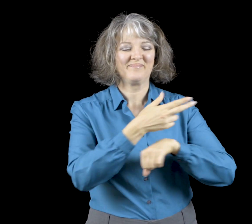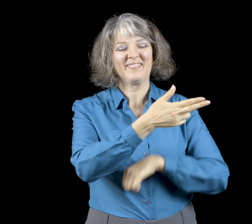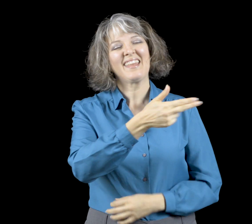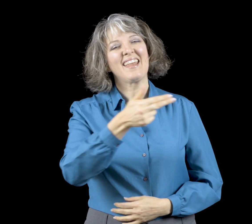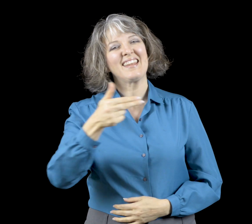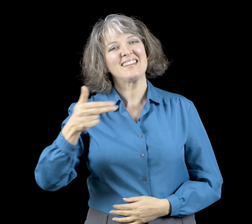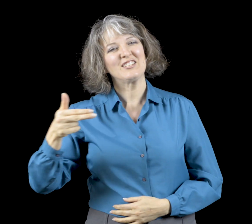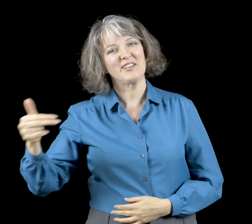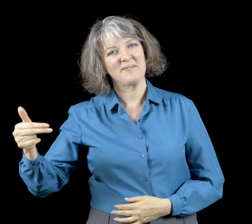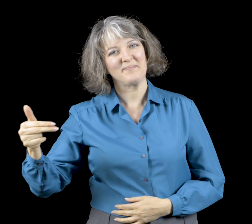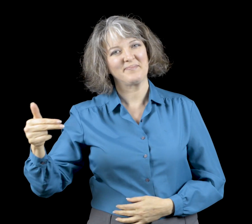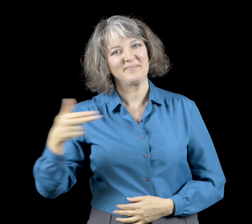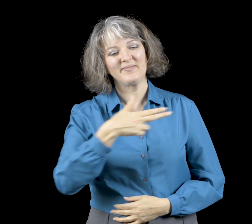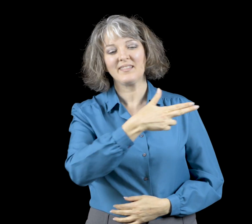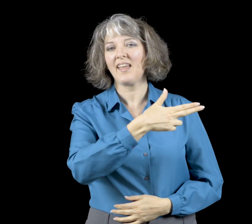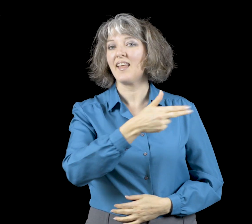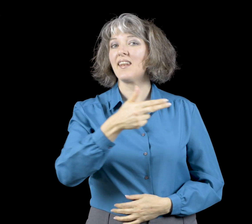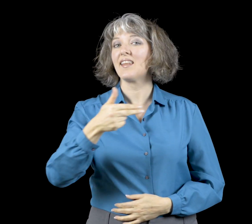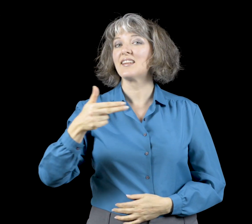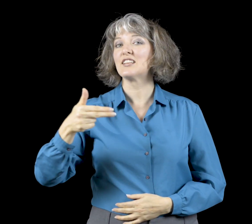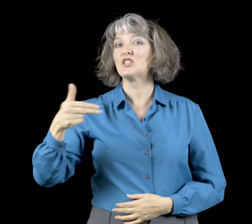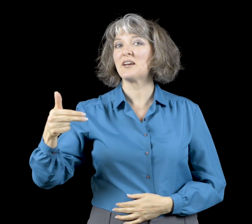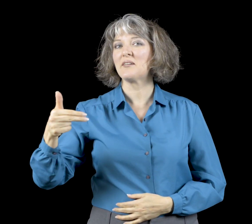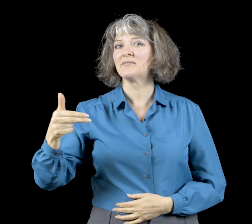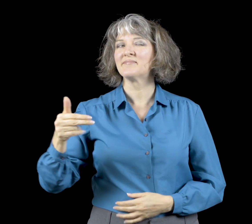Indonesia